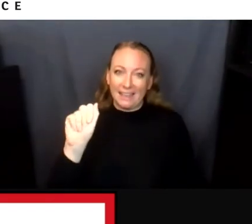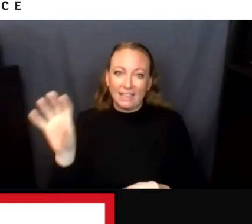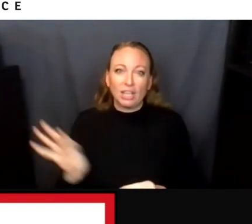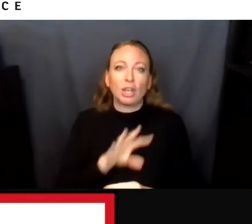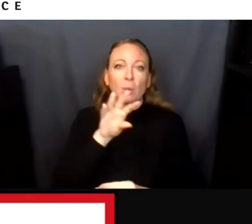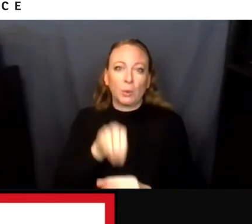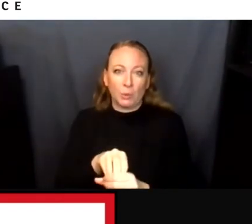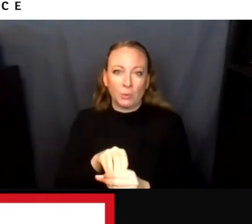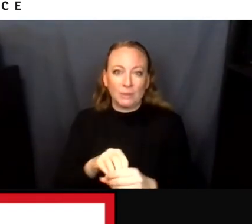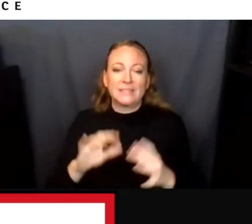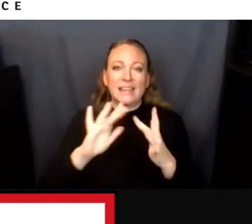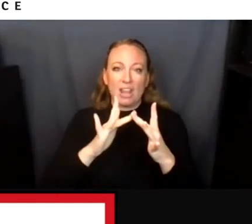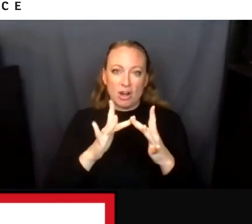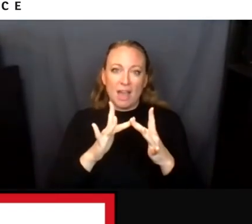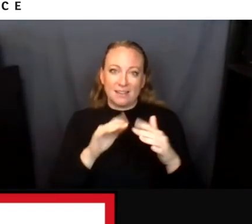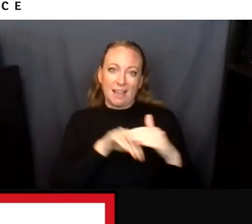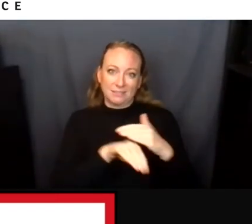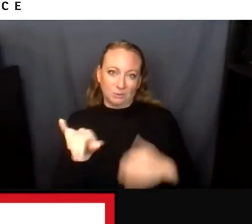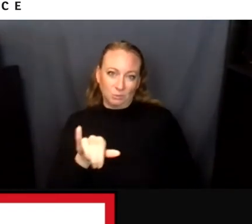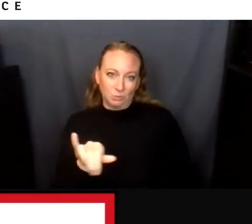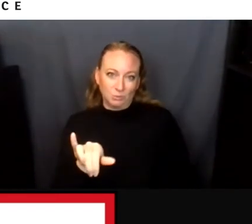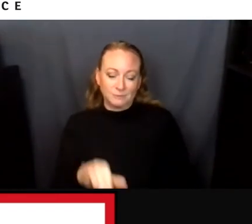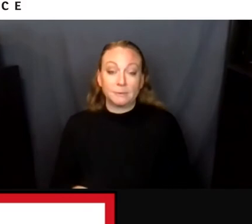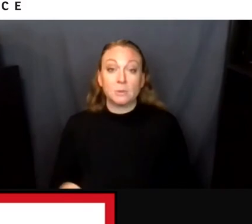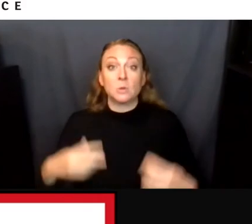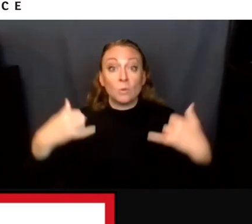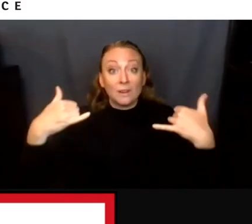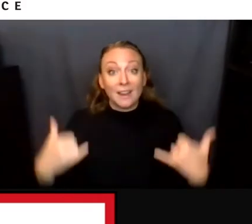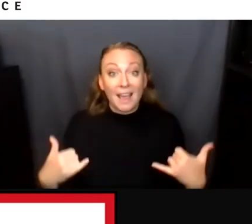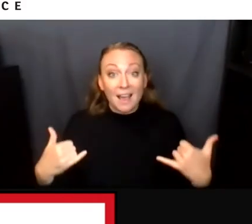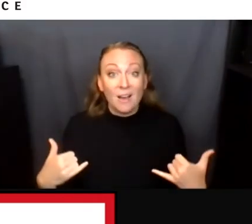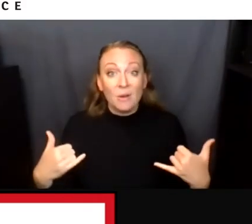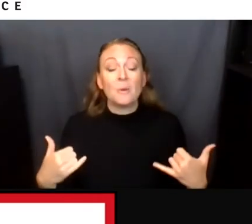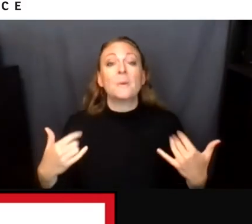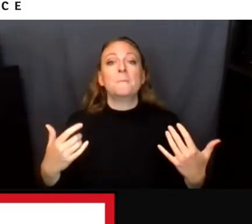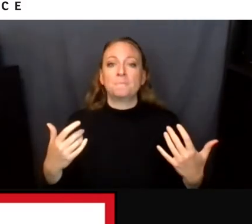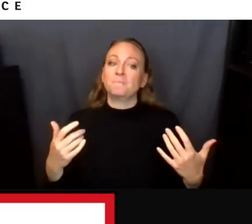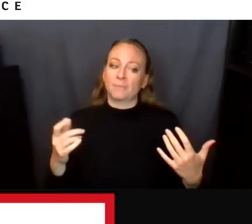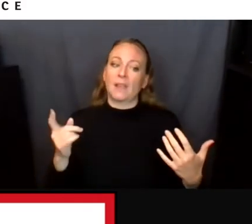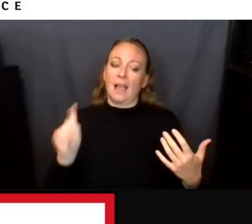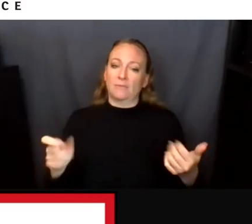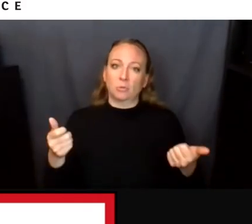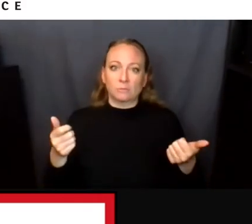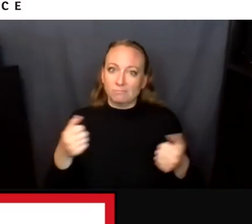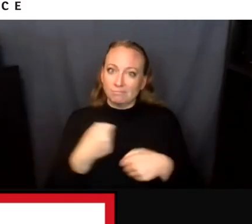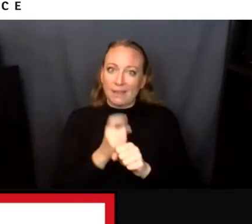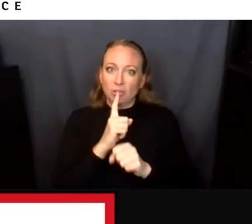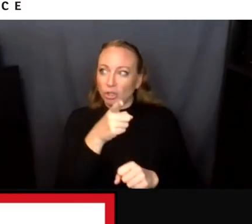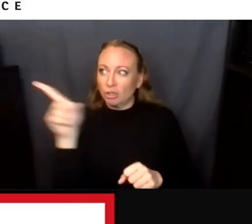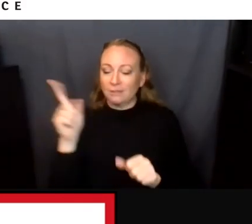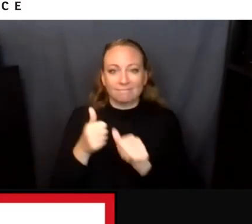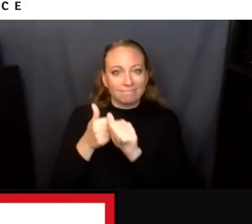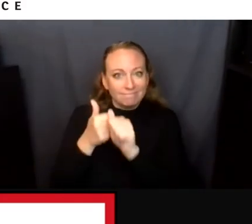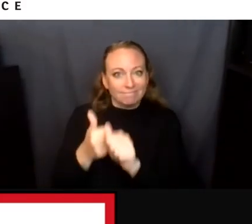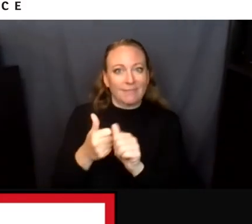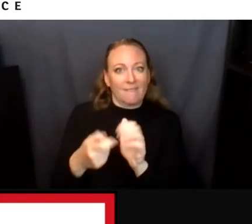So now it's an effort to enforce the law. And thus, I'm excited in that.